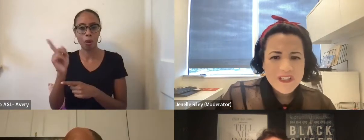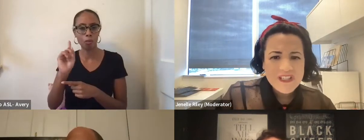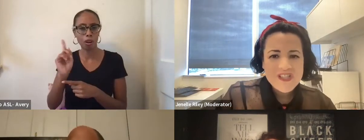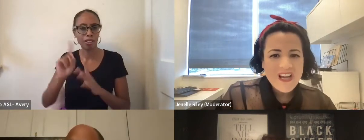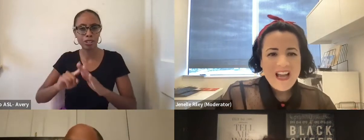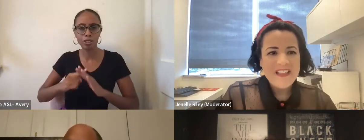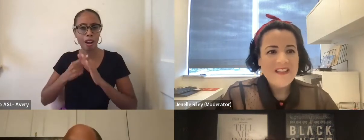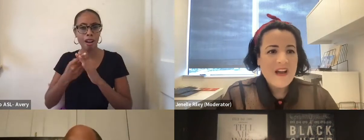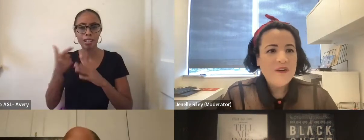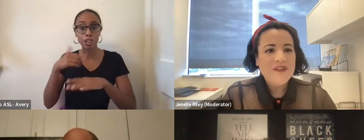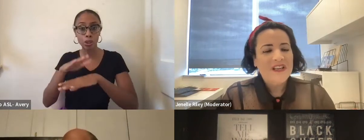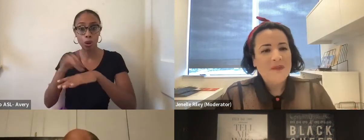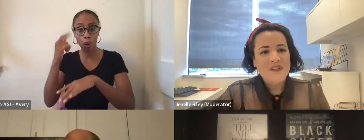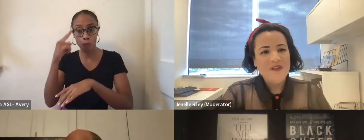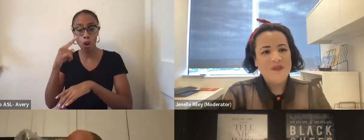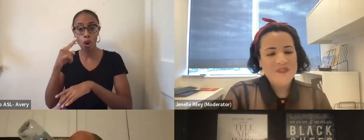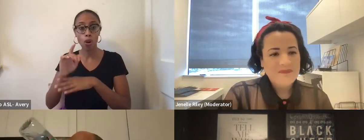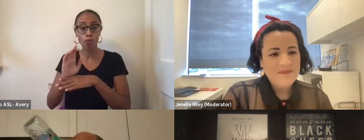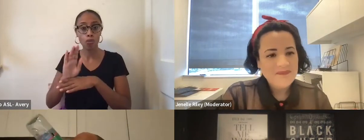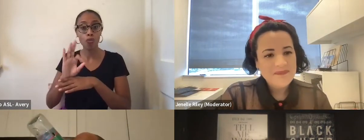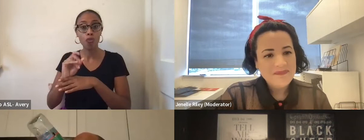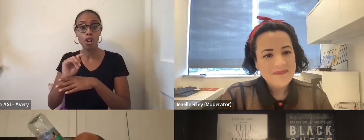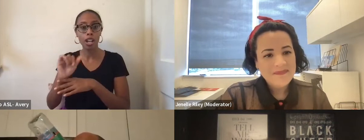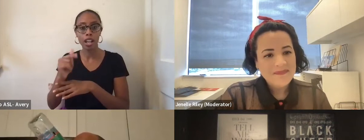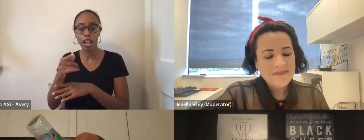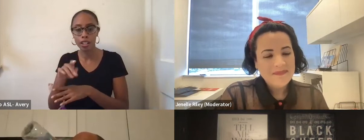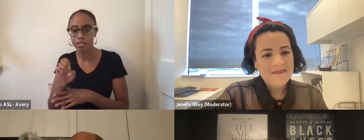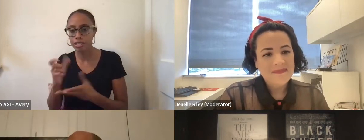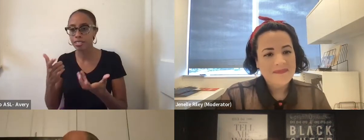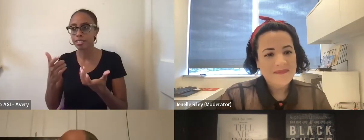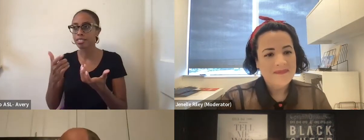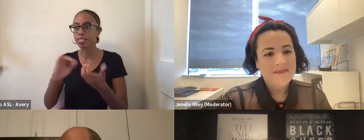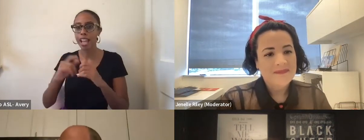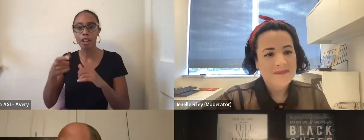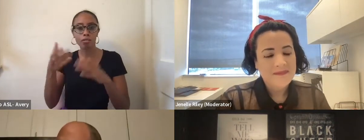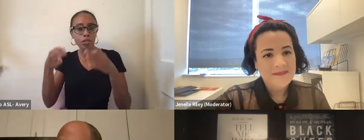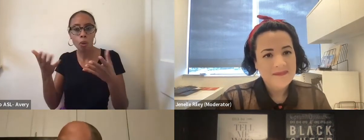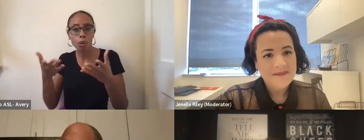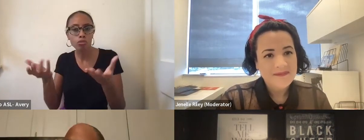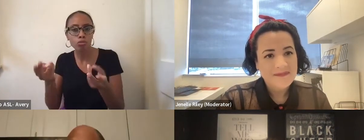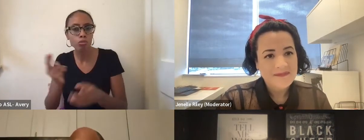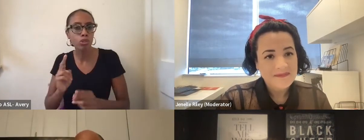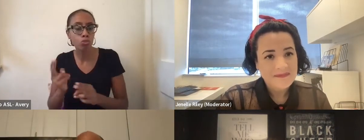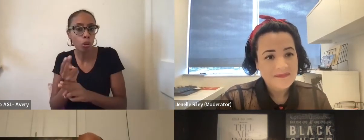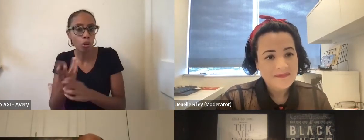Well, I gave a slightly naive direction at the beginning of the film to our archive